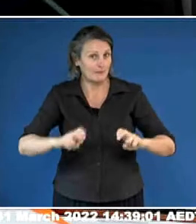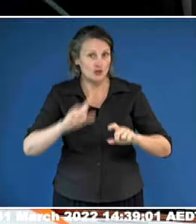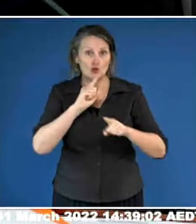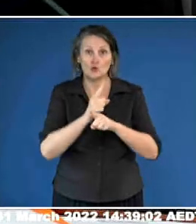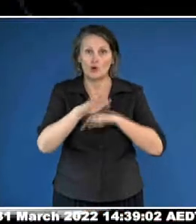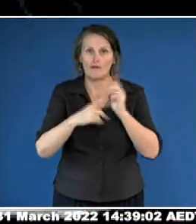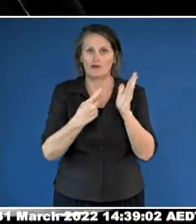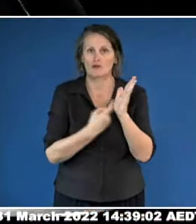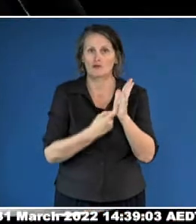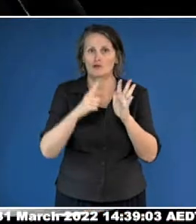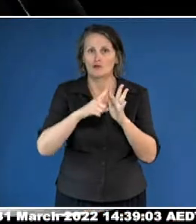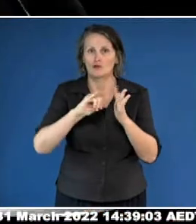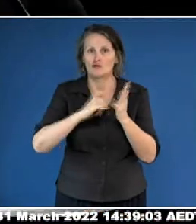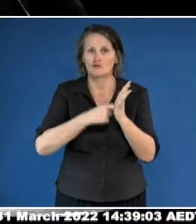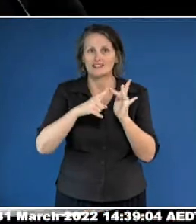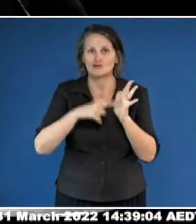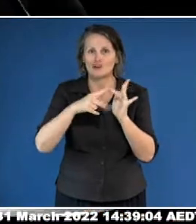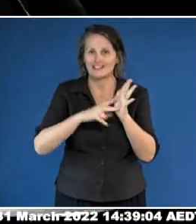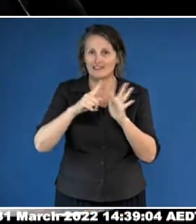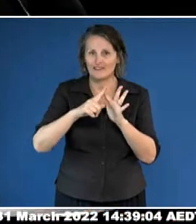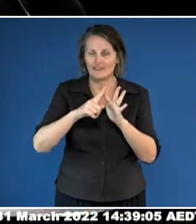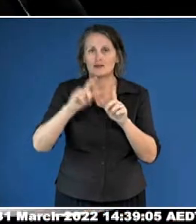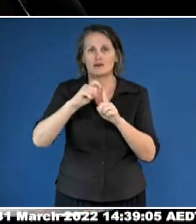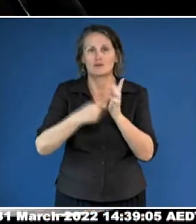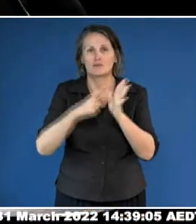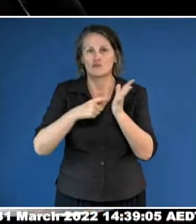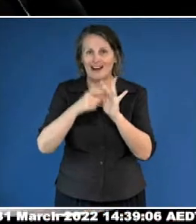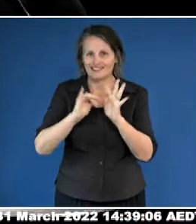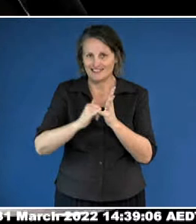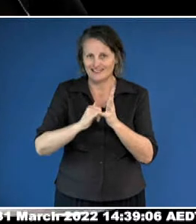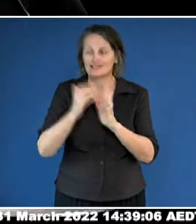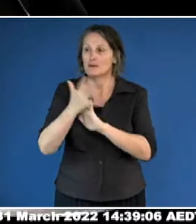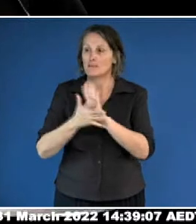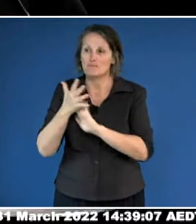approach or intervention that has the effect of limiting the rights or freedom of movement